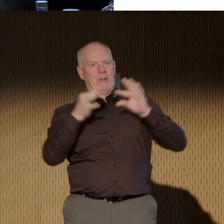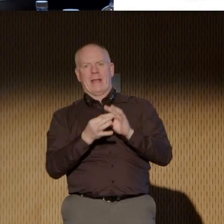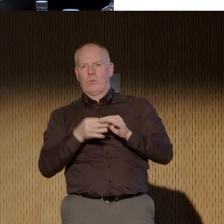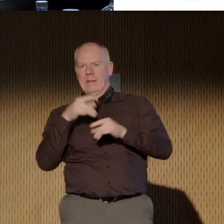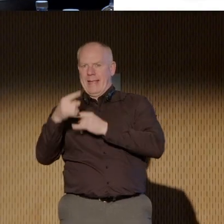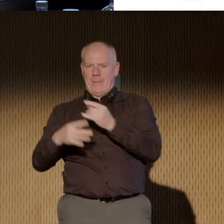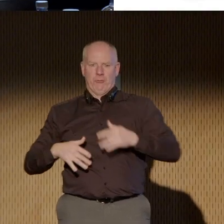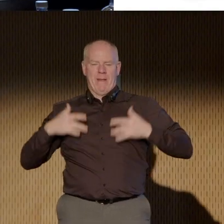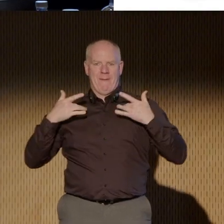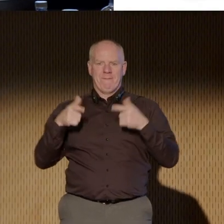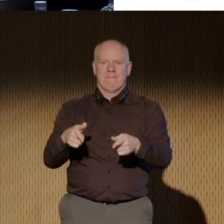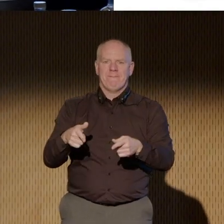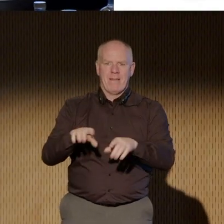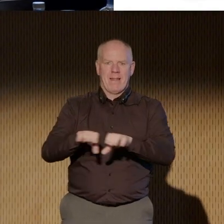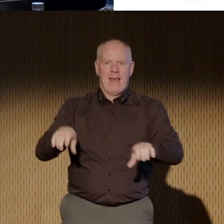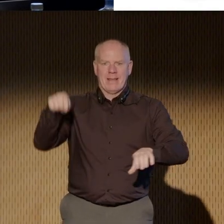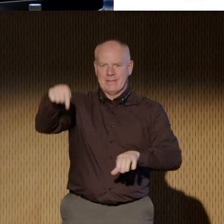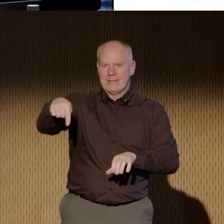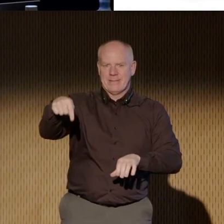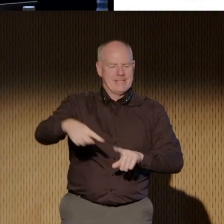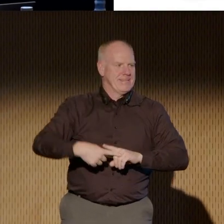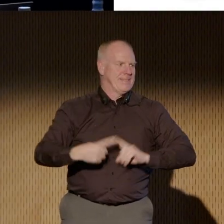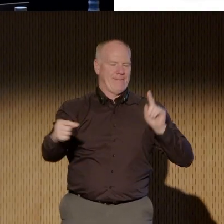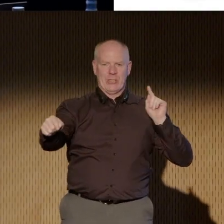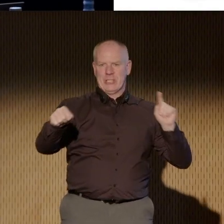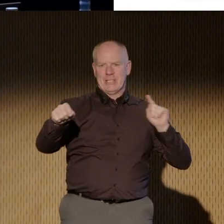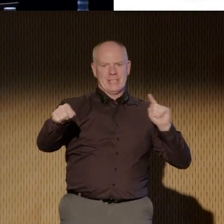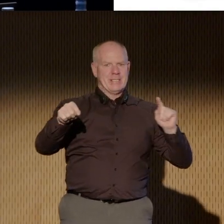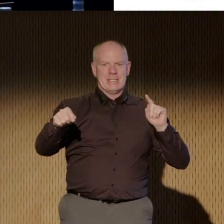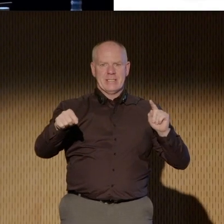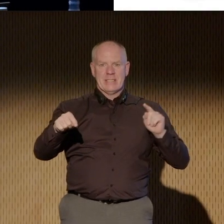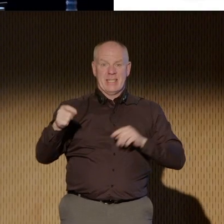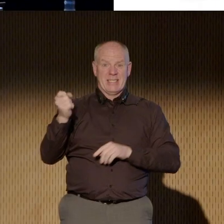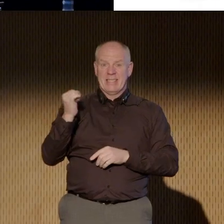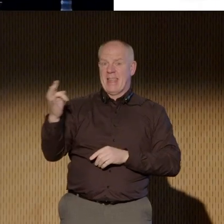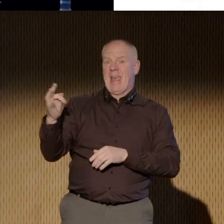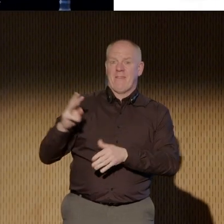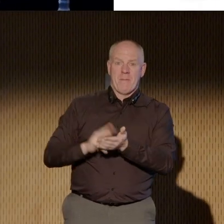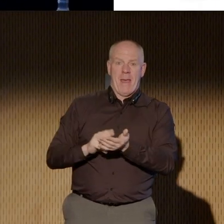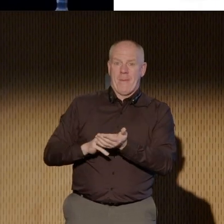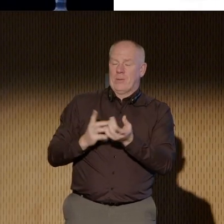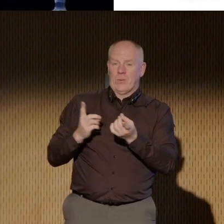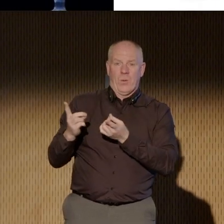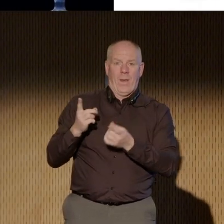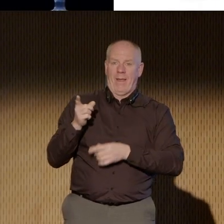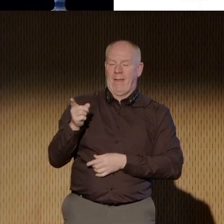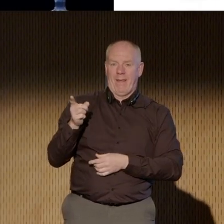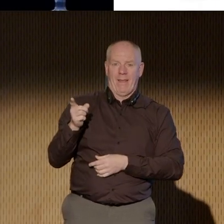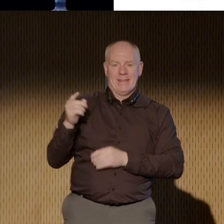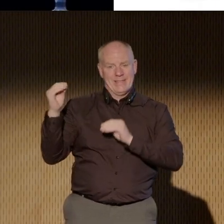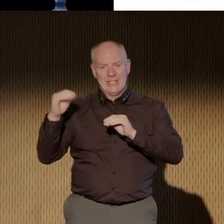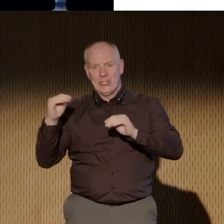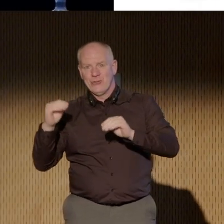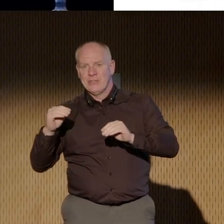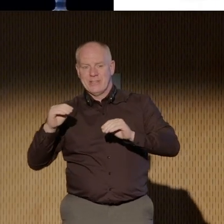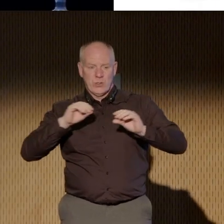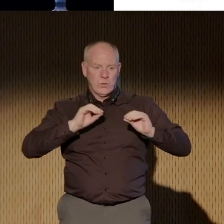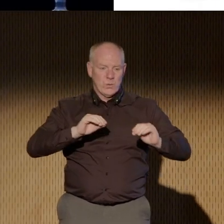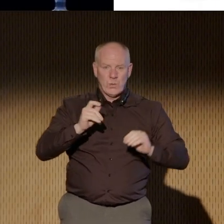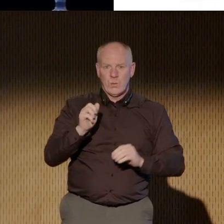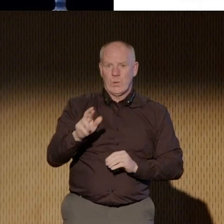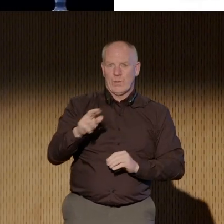happening in the classrooms in terms of what our faculty and tutors are seeing as well.